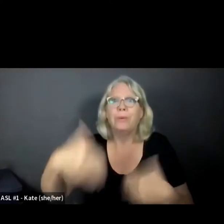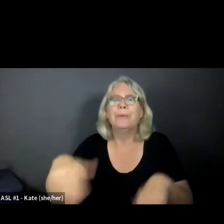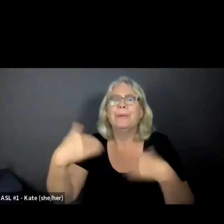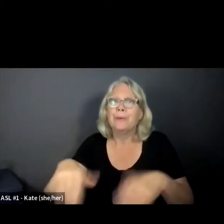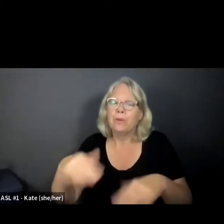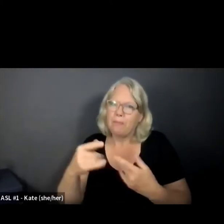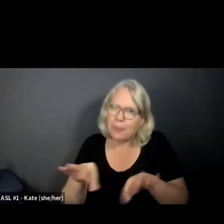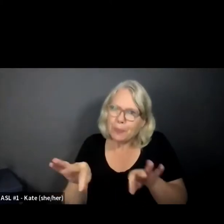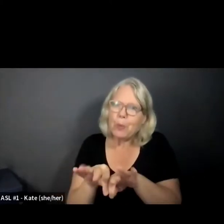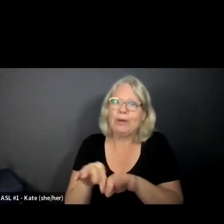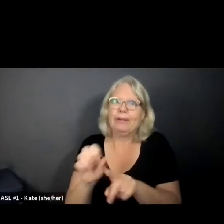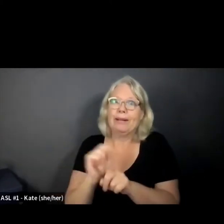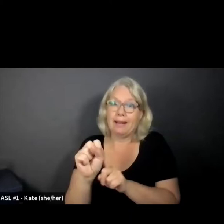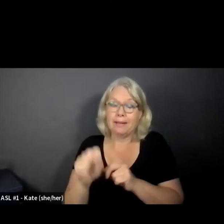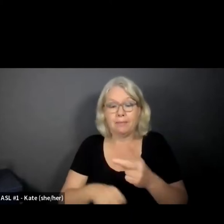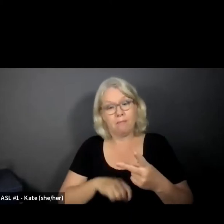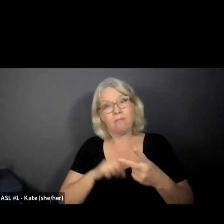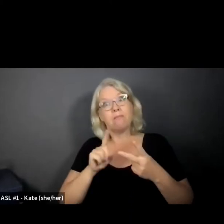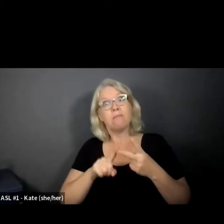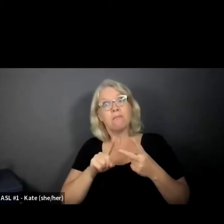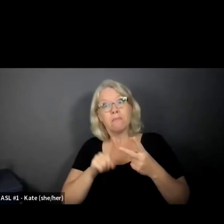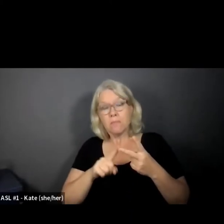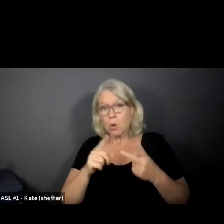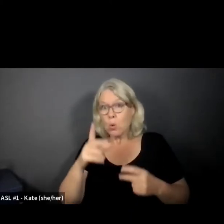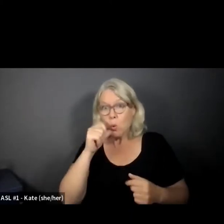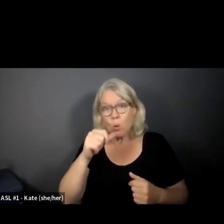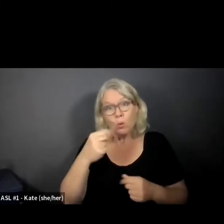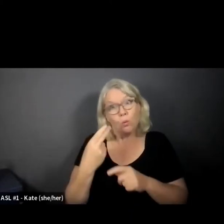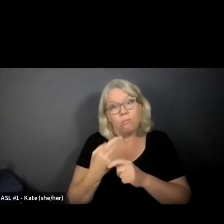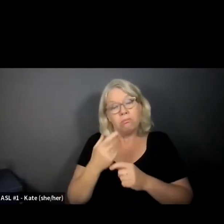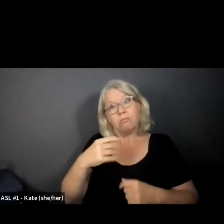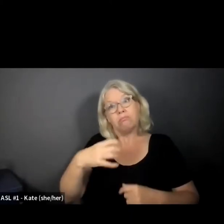THE APPELLANTS WERE BORN DEAF AND USED SIGN LANGUAGE.